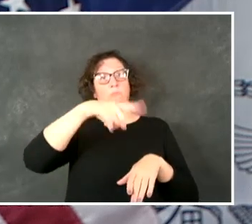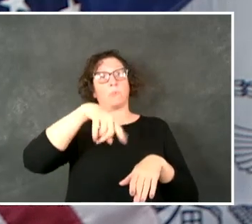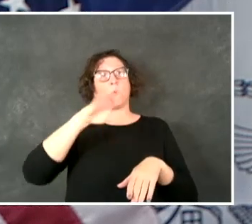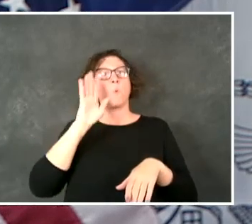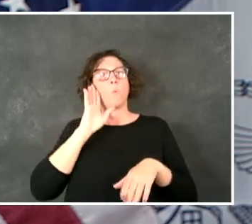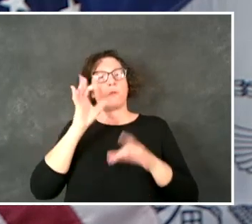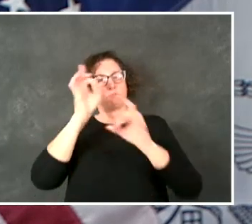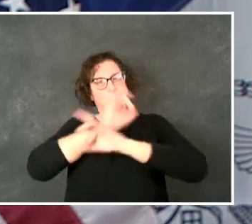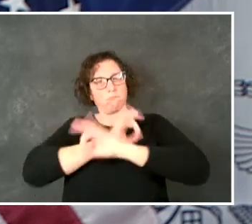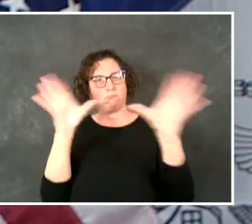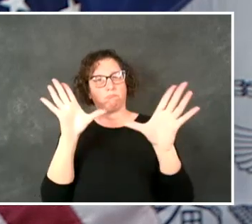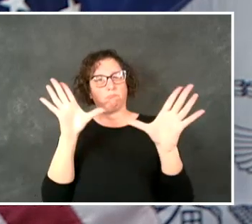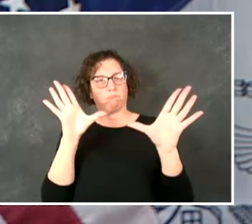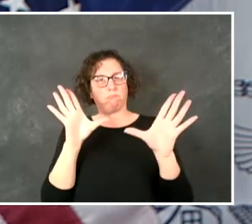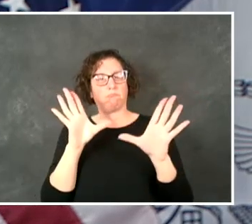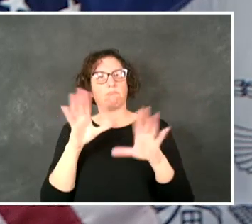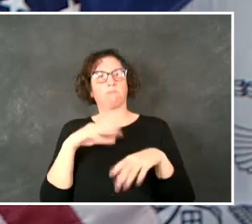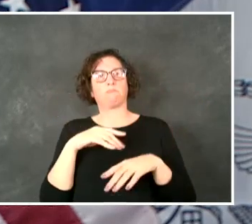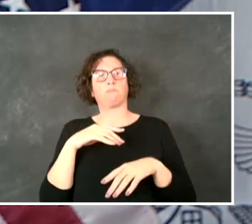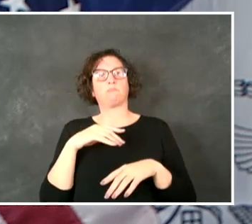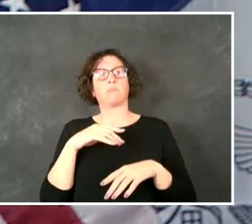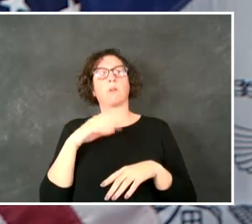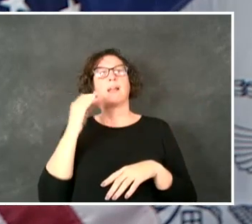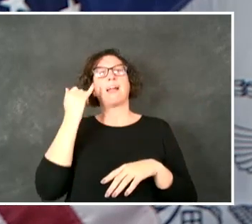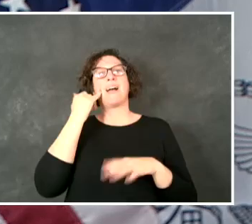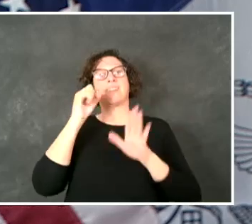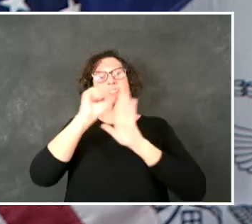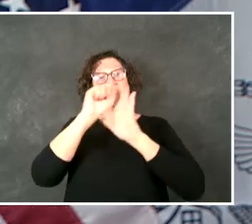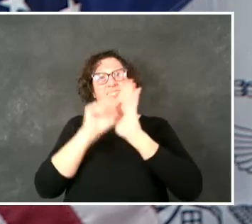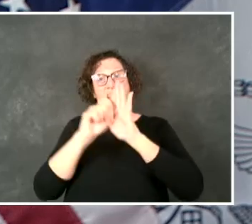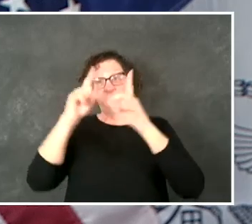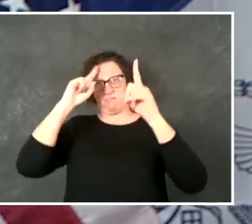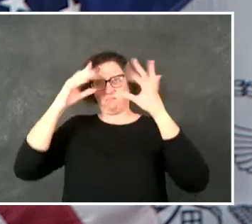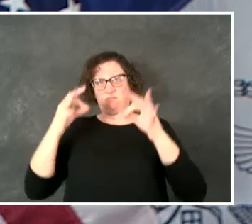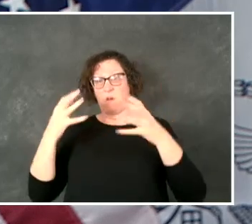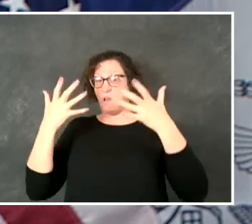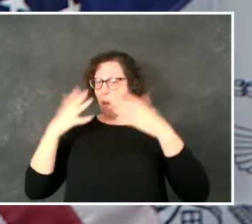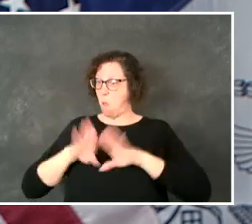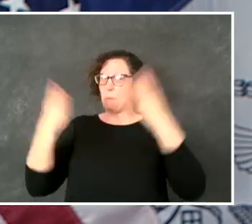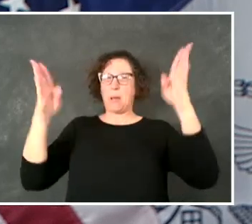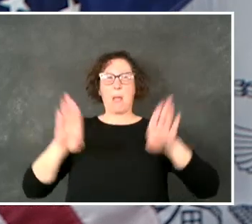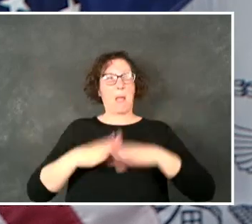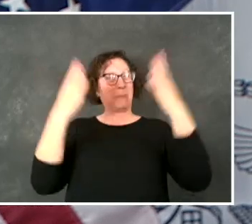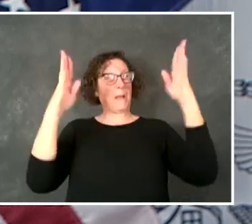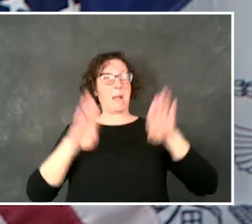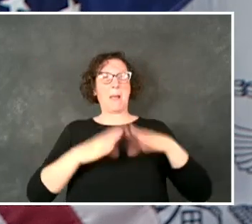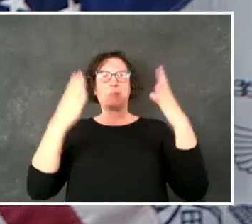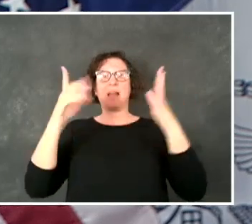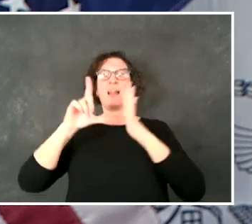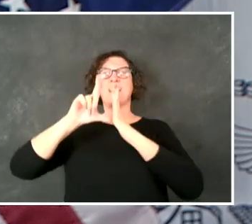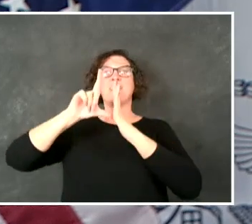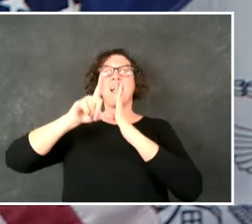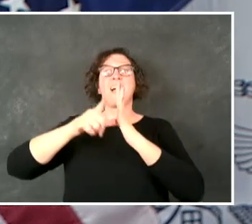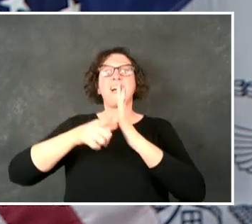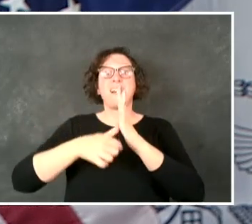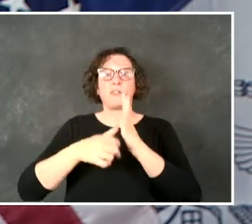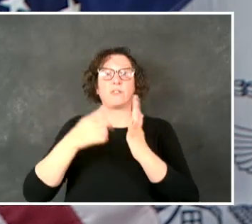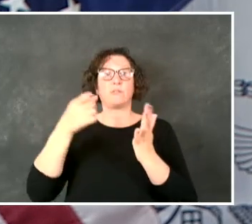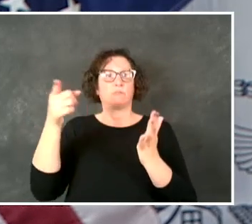NO WORDS FOR HOW MUCH OF A PROBLEM WOULD BE IF IT REASSERTS IN A STRONG WAY IN TERMS OF PEOPLE